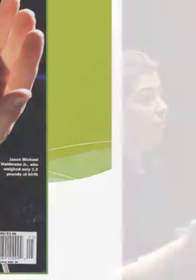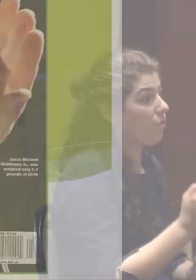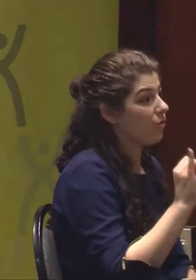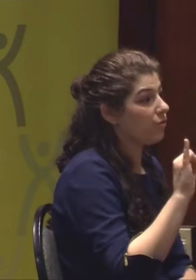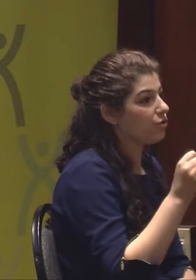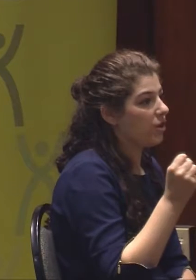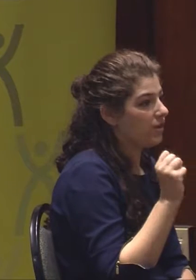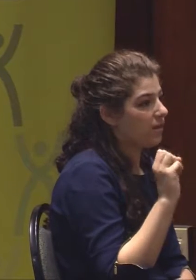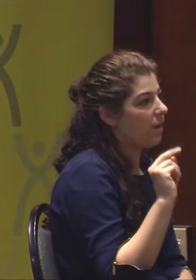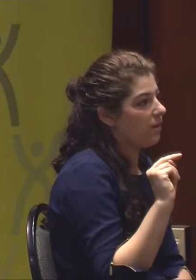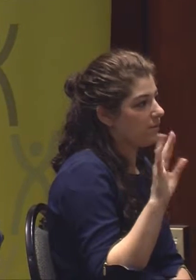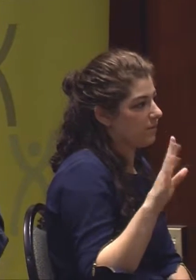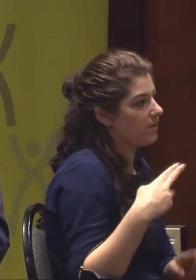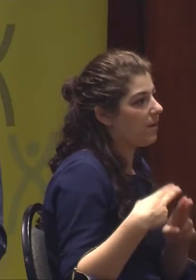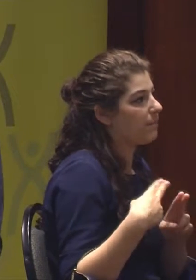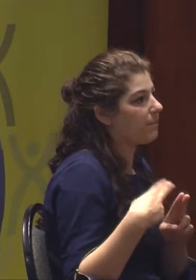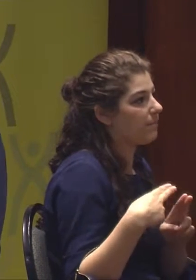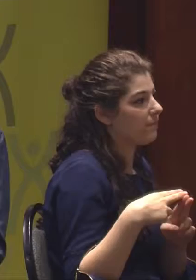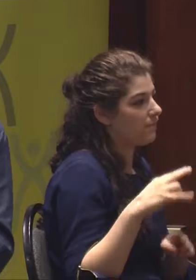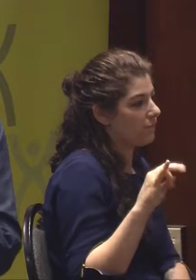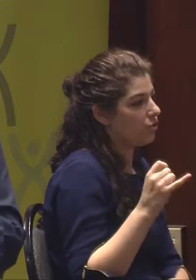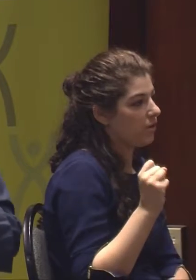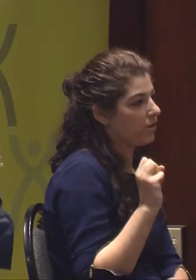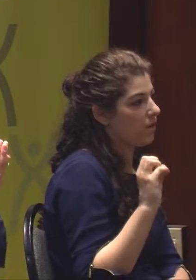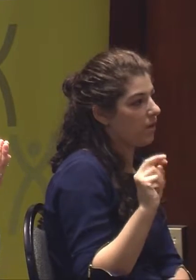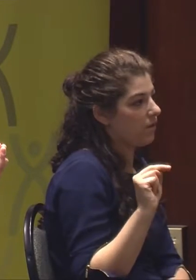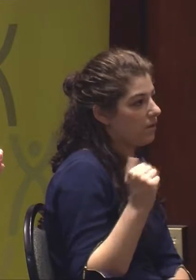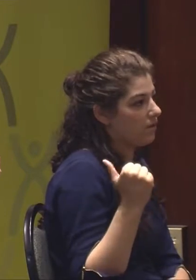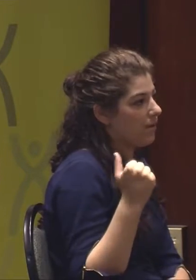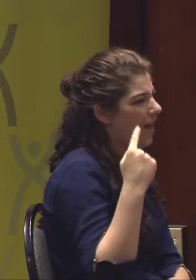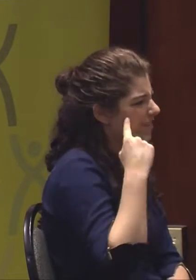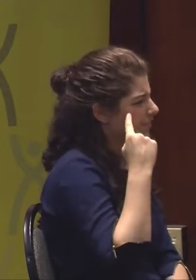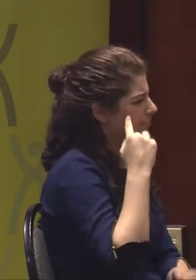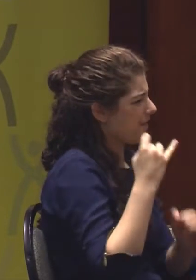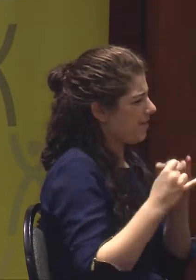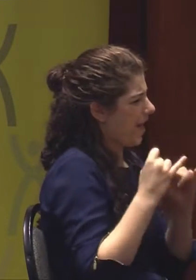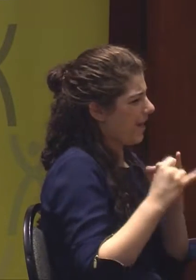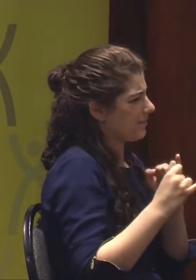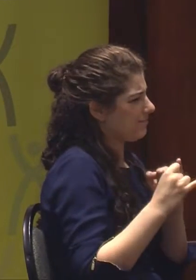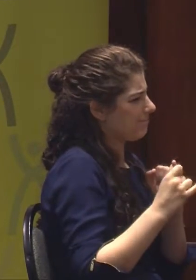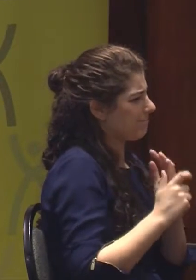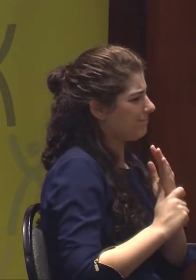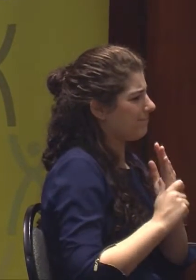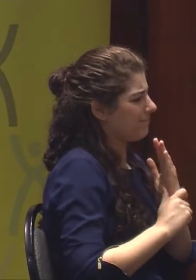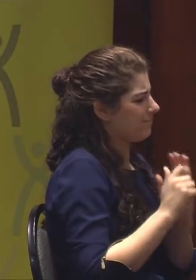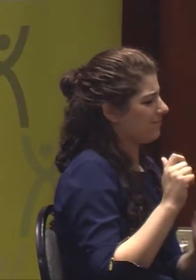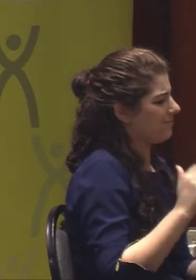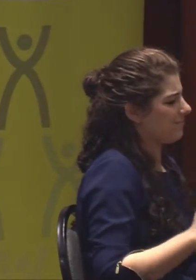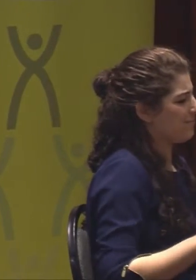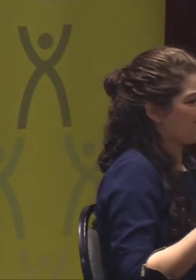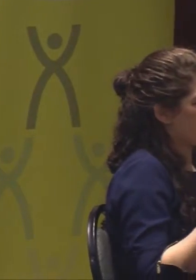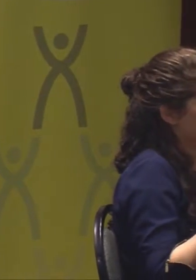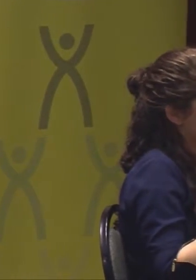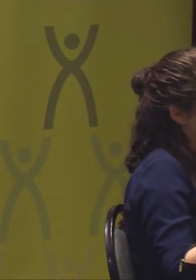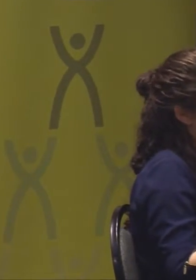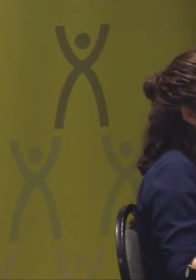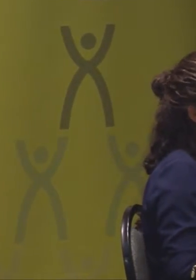This is a like, I think this is the final issue of Life magazine. So and he's